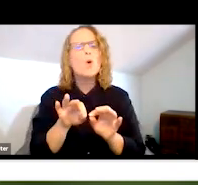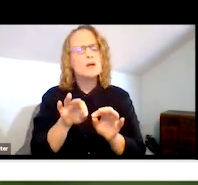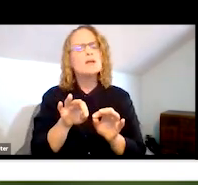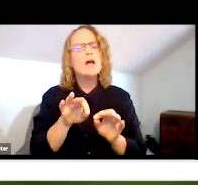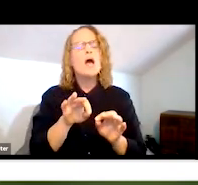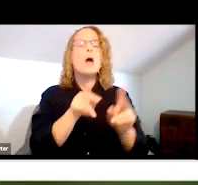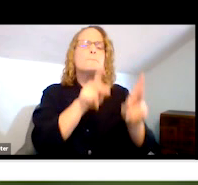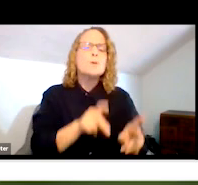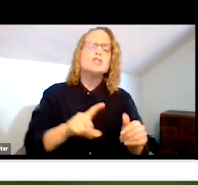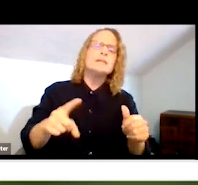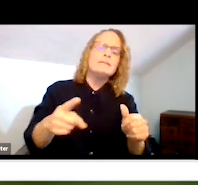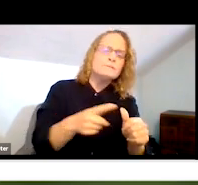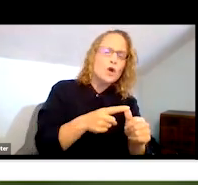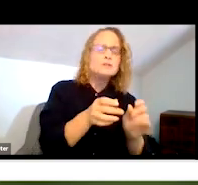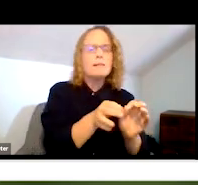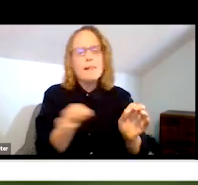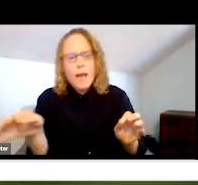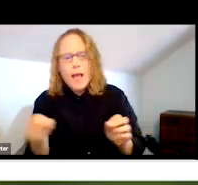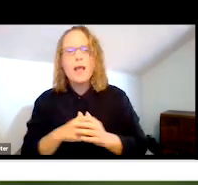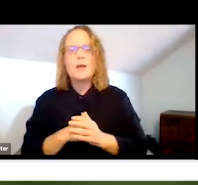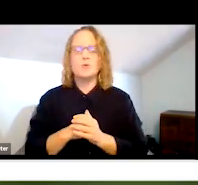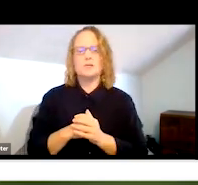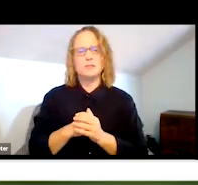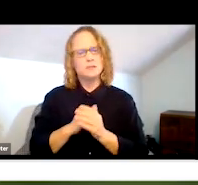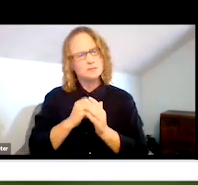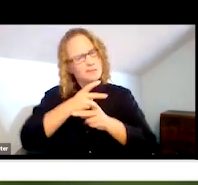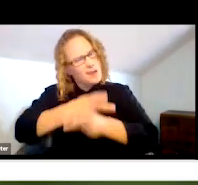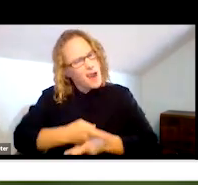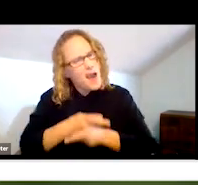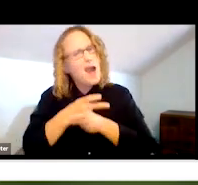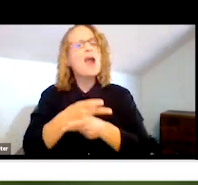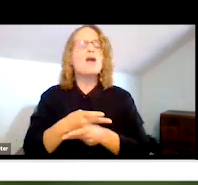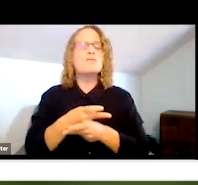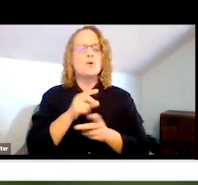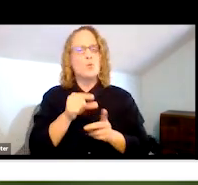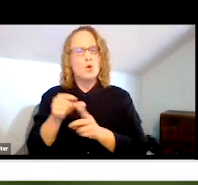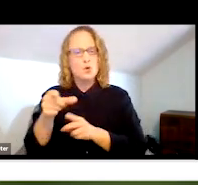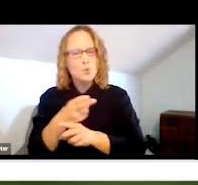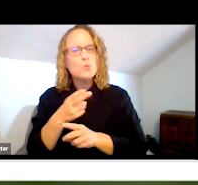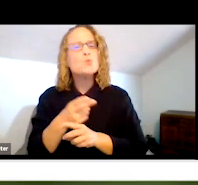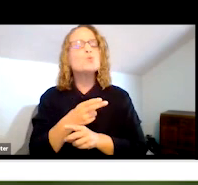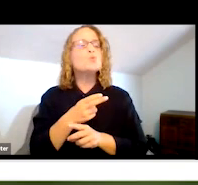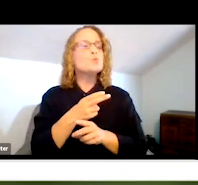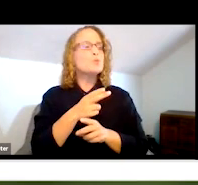So when we talk about those things, language matters. We wanna make sure, like I just mentioned